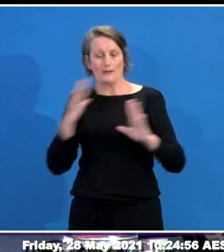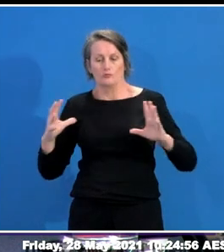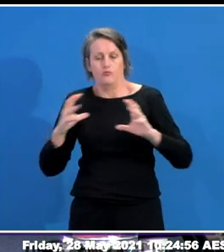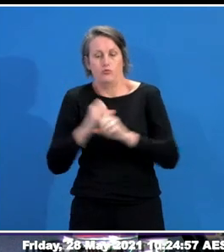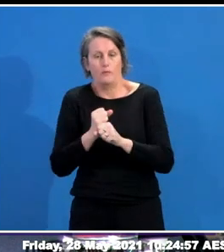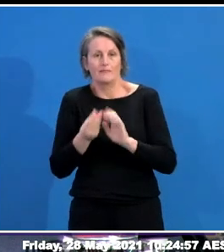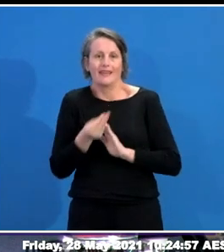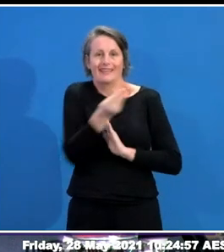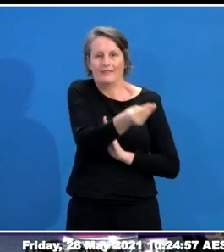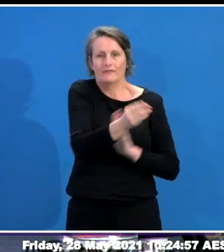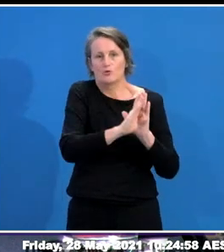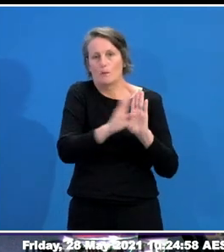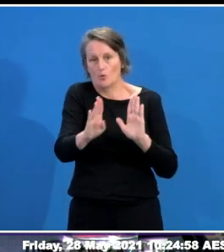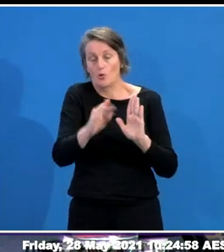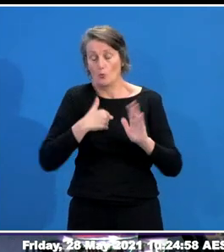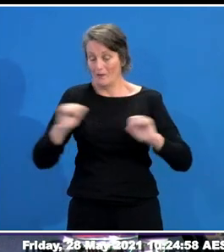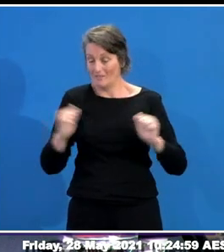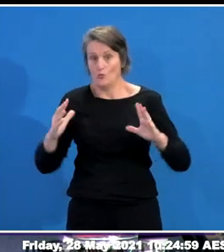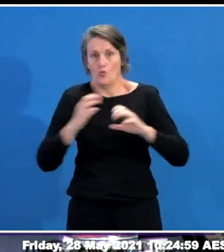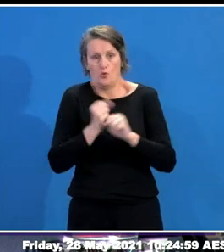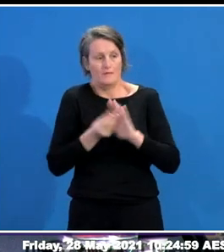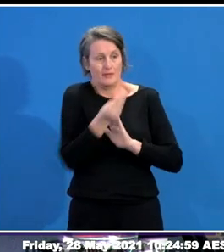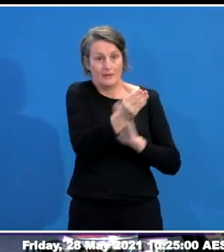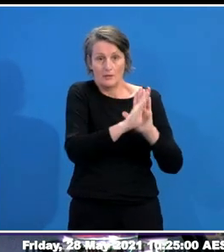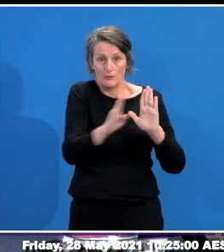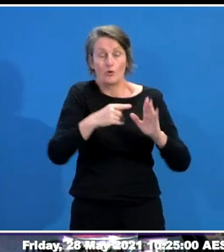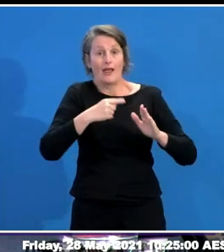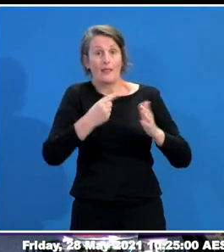reports. We did do that. The Board were briefed fully at the meeting.